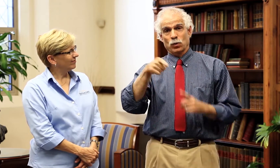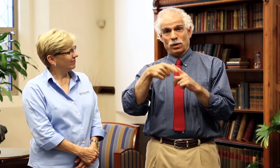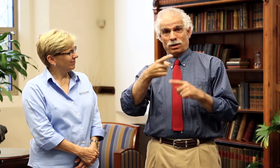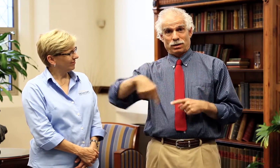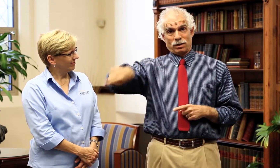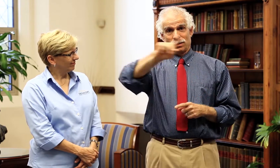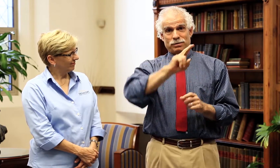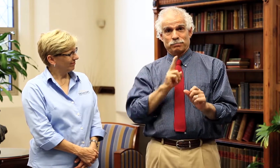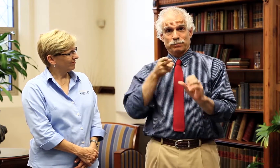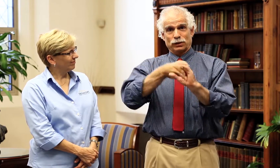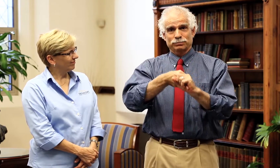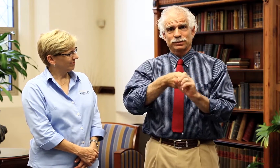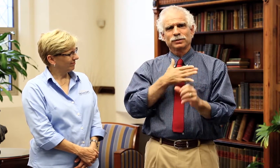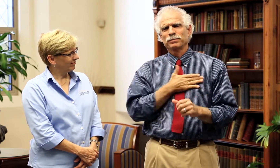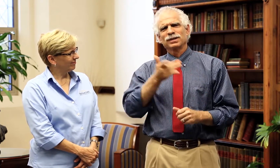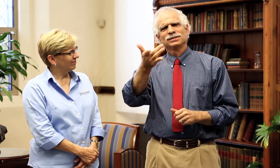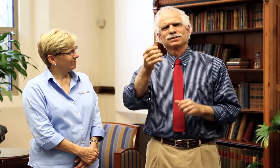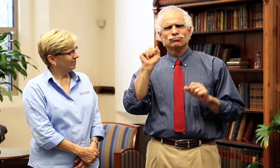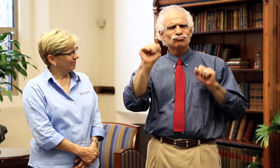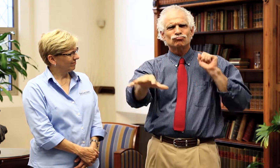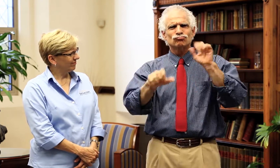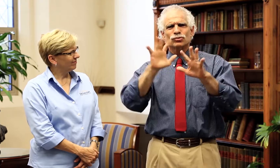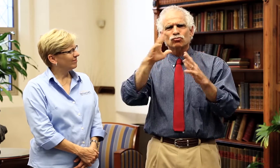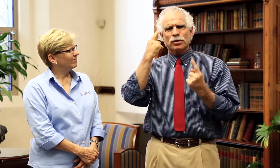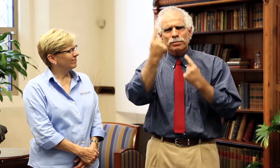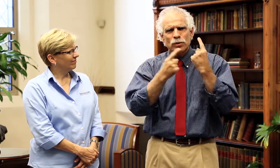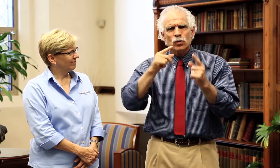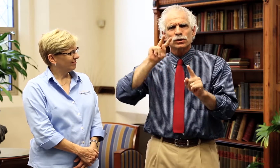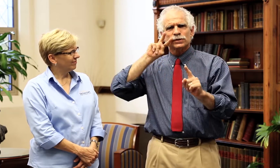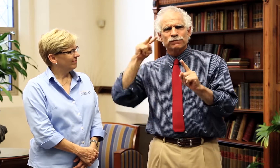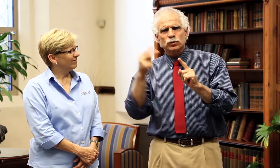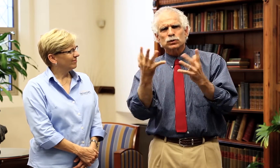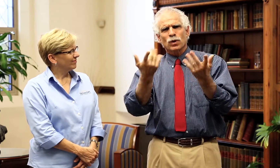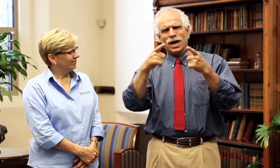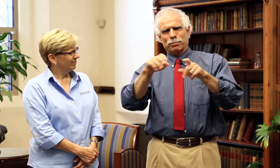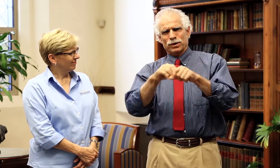When participating in the online discussion, please share your thoughts and views